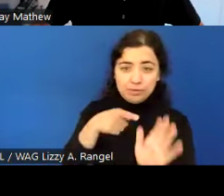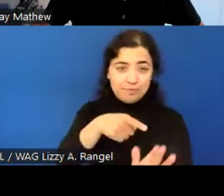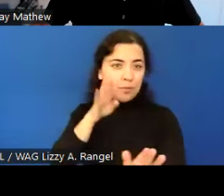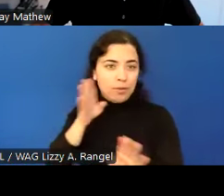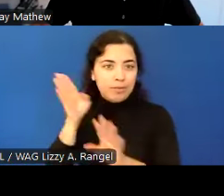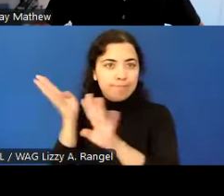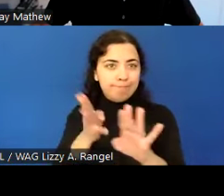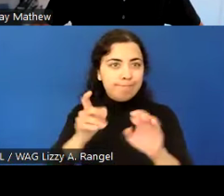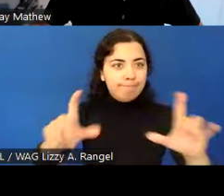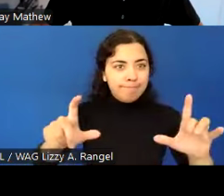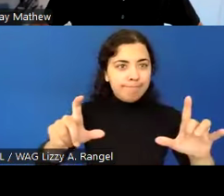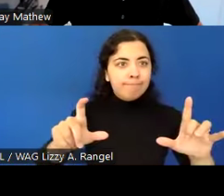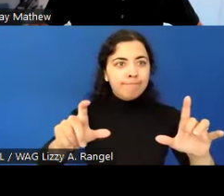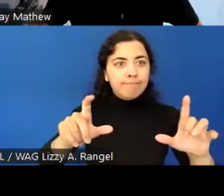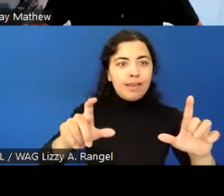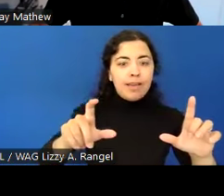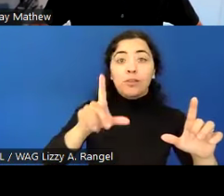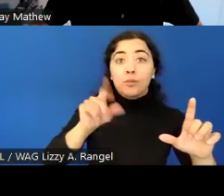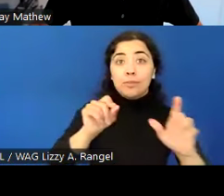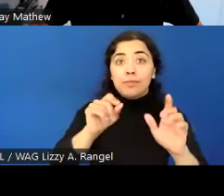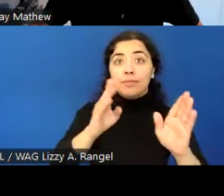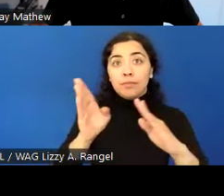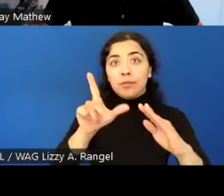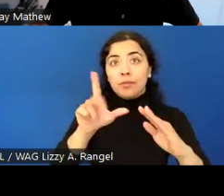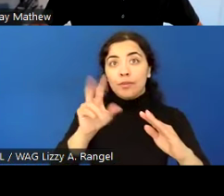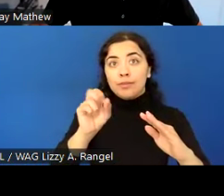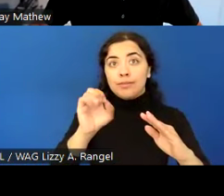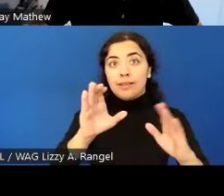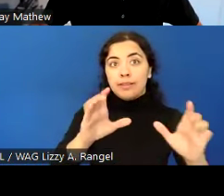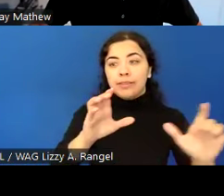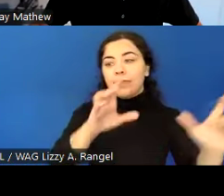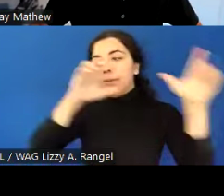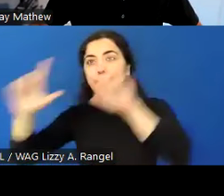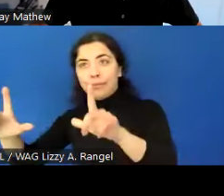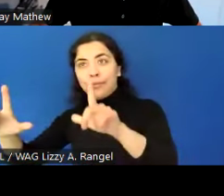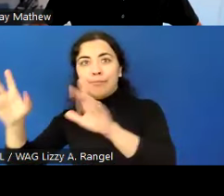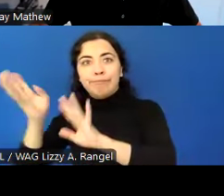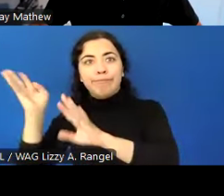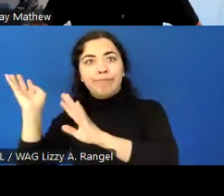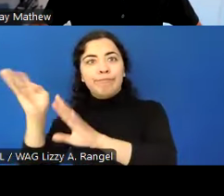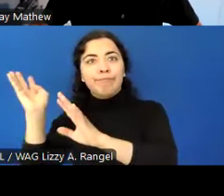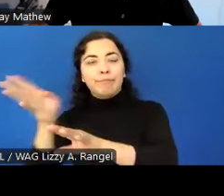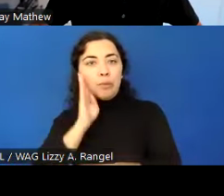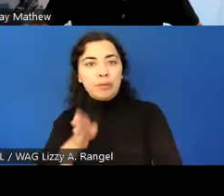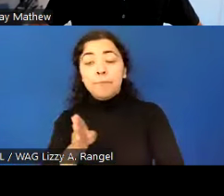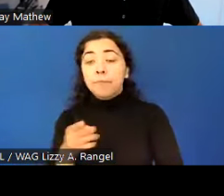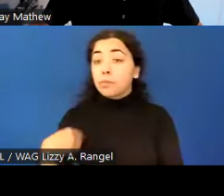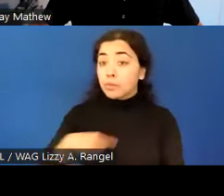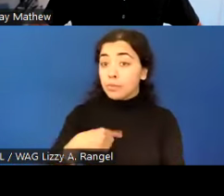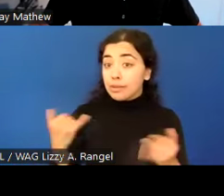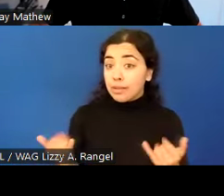shared in the chat. And as we're waiting for that 20-30 seconds, I'm going to get Malcolm